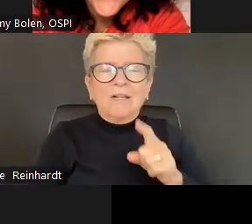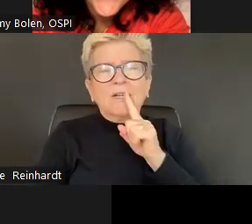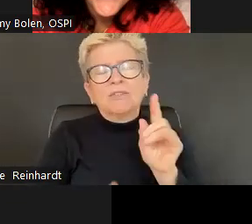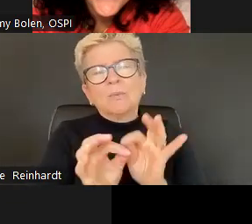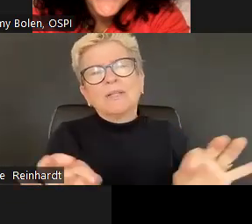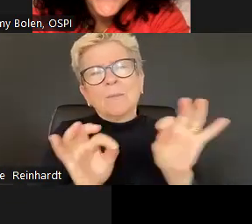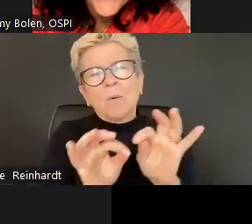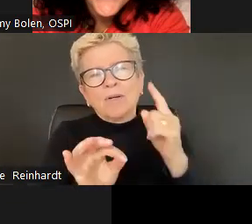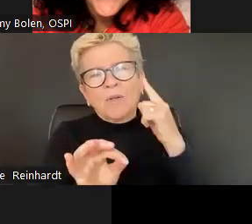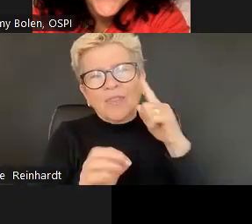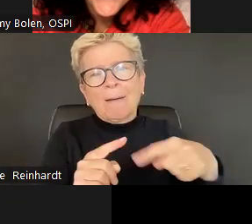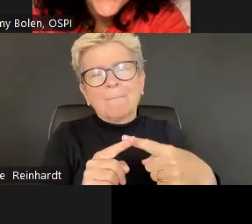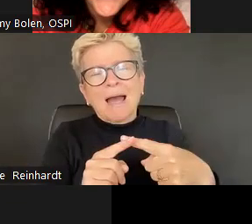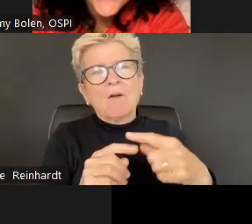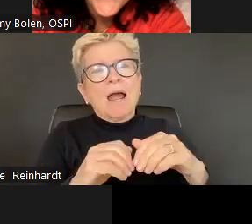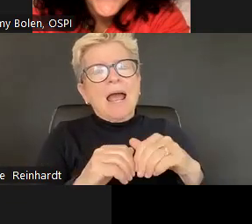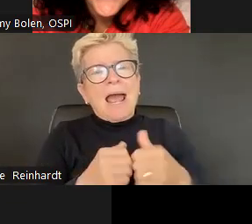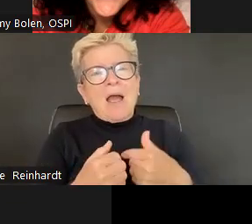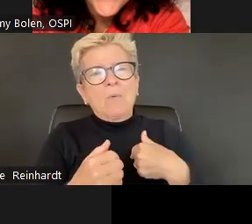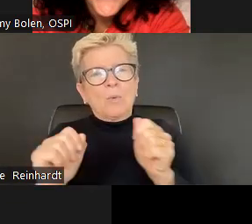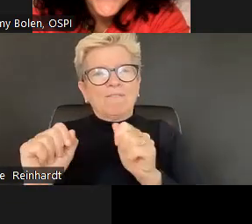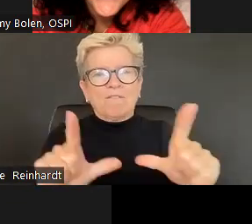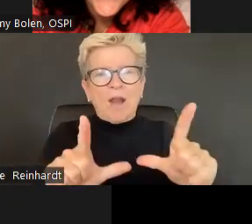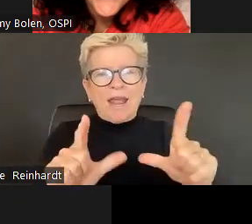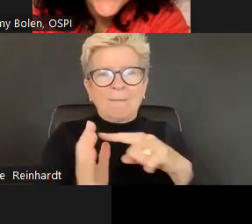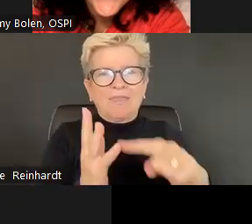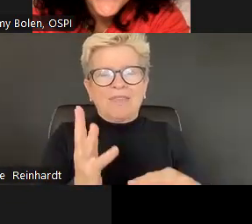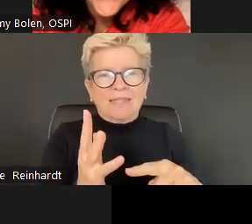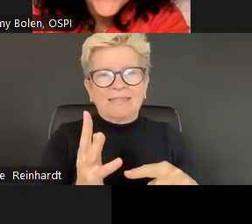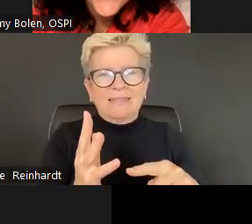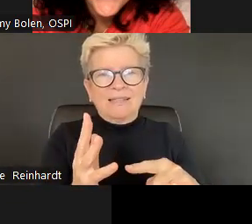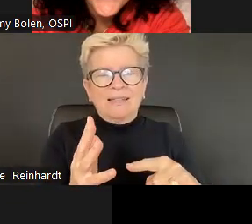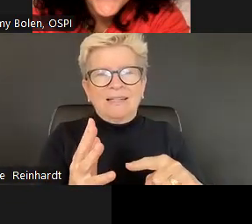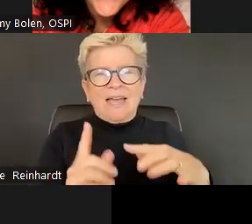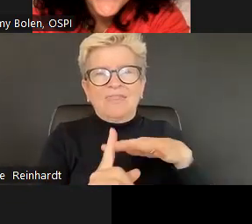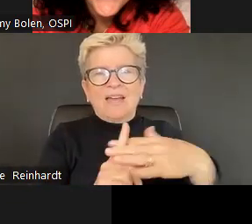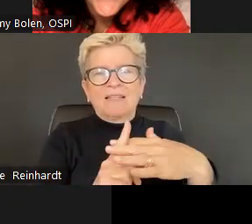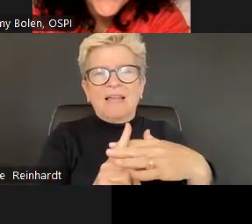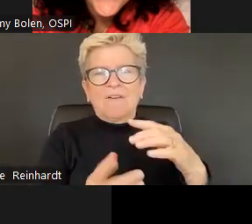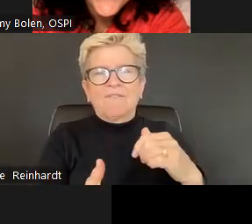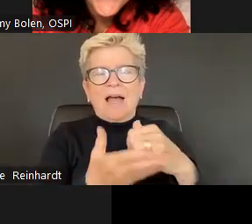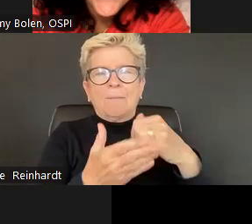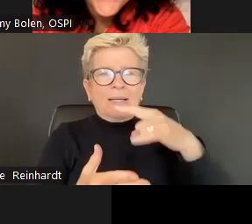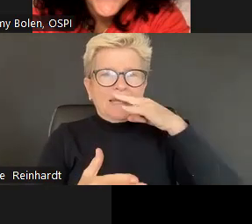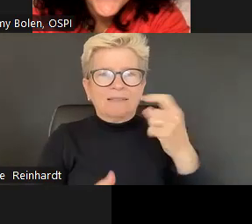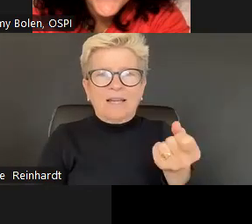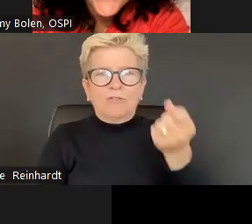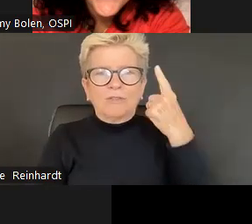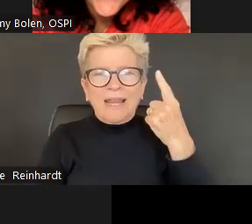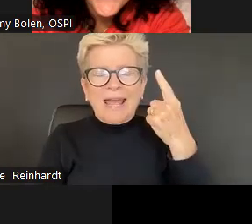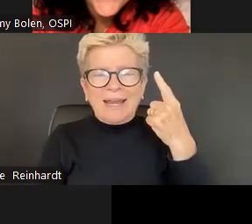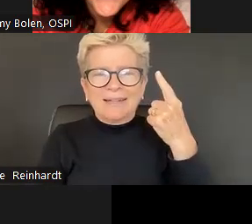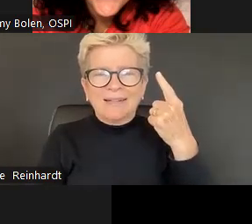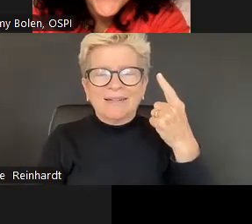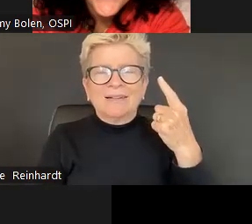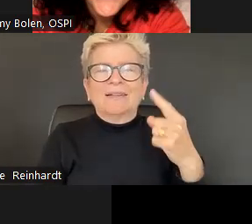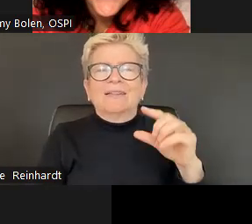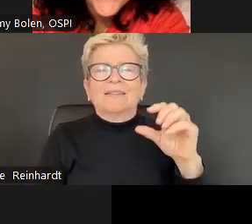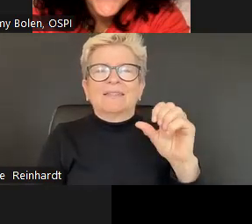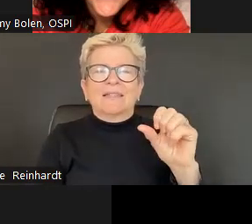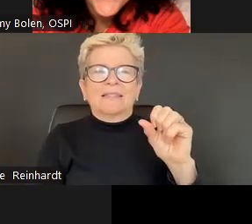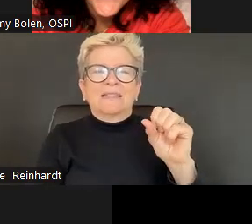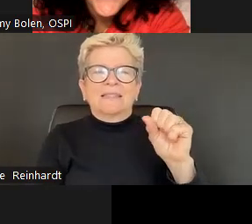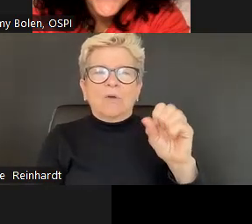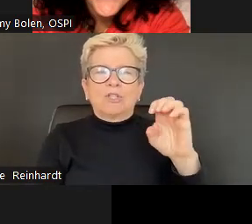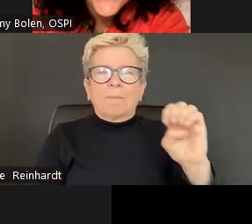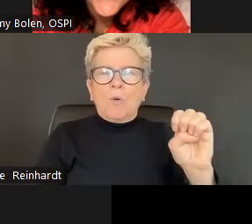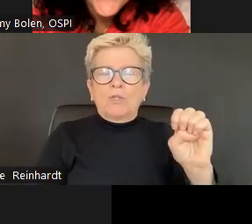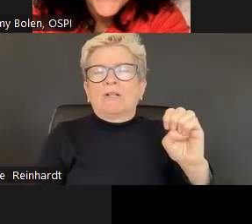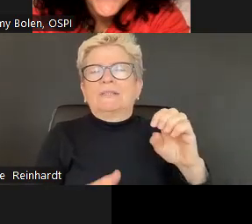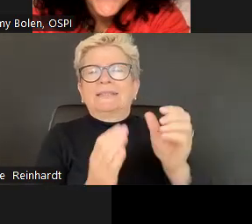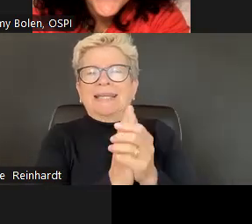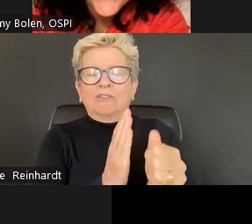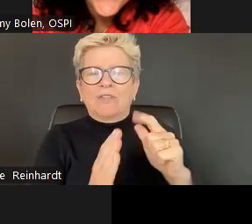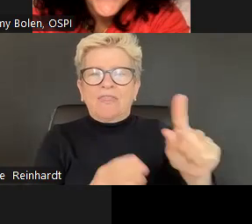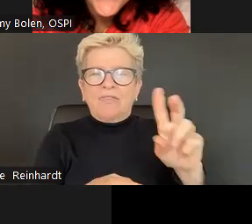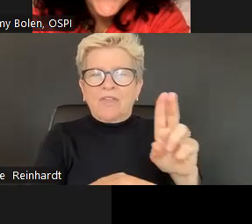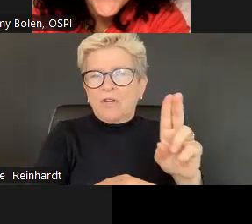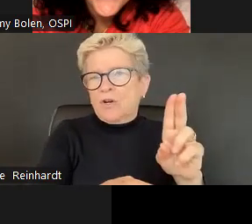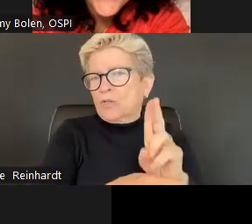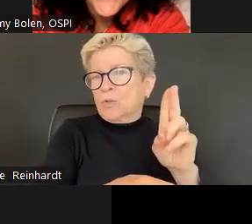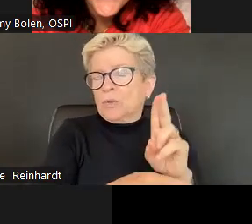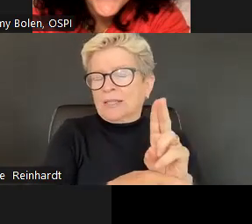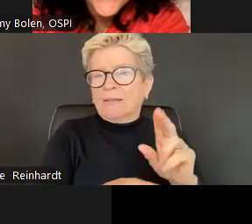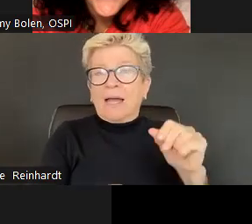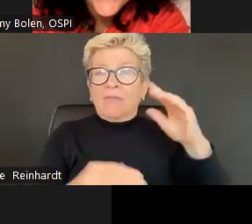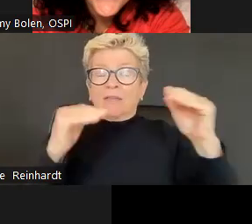Or does it mean we know how to be there for a kid and show up for them and say that we know that they they care because we follow up with them and we ask them questions and we know about their life, right?